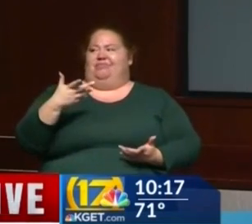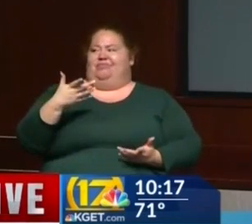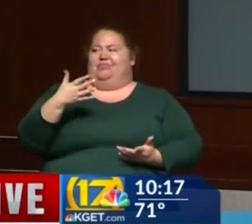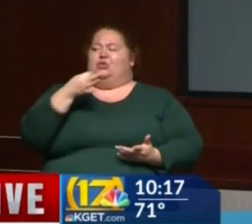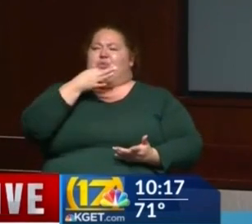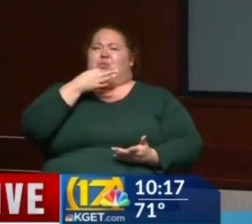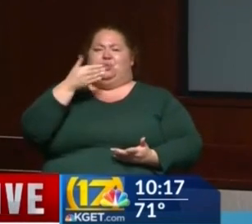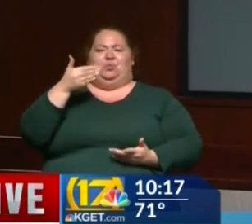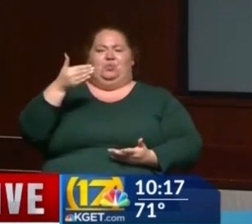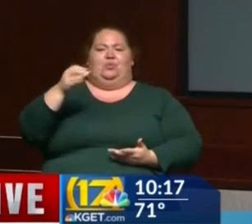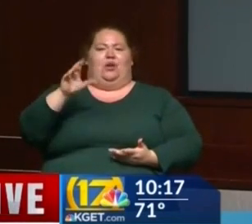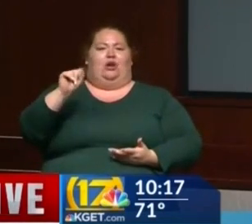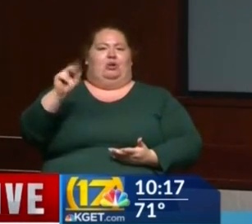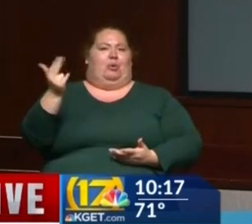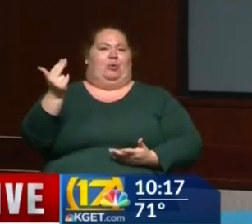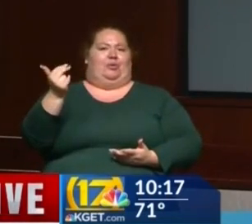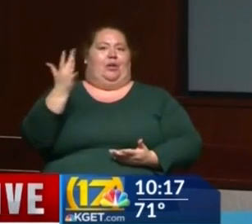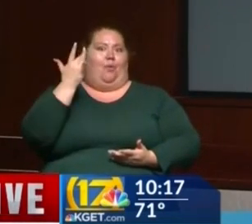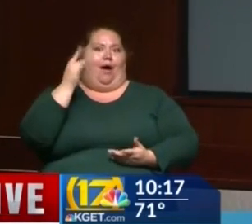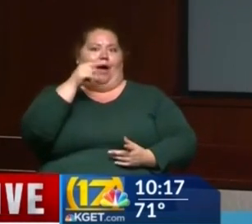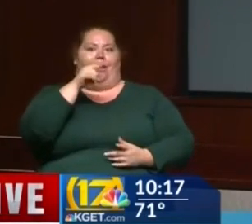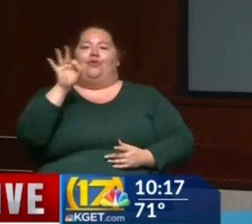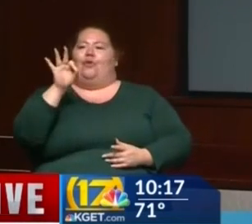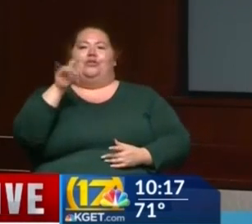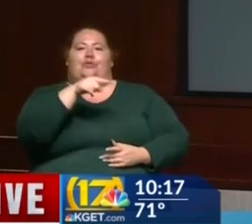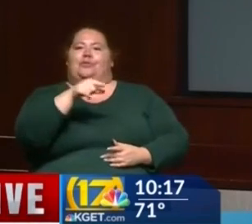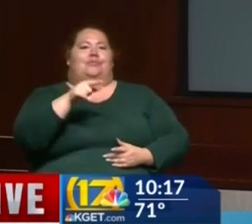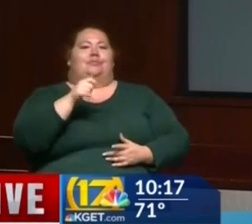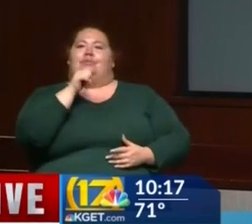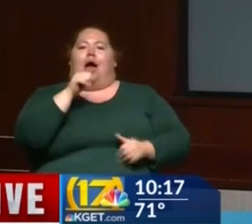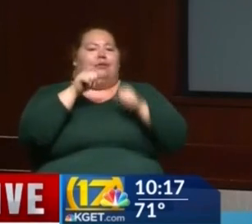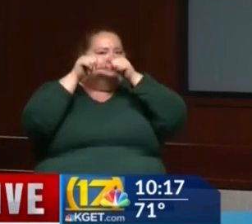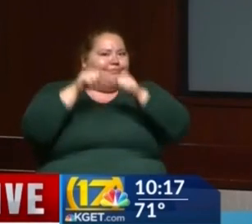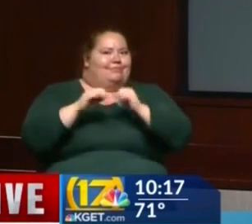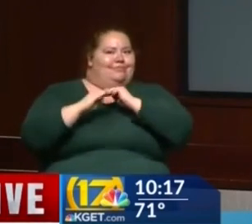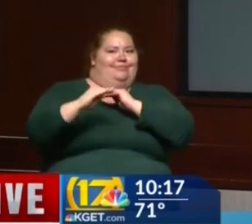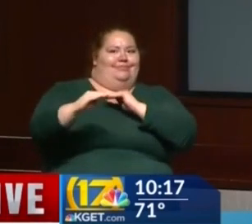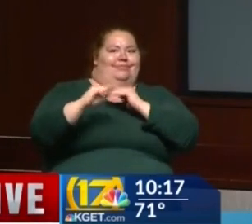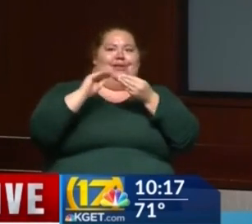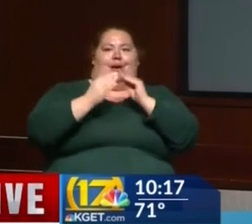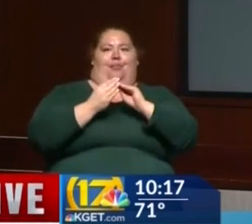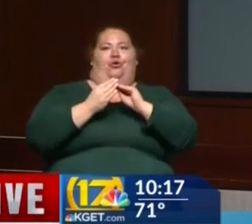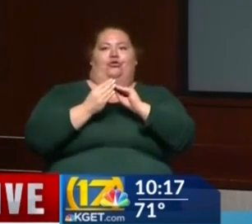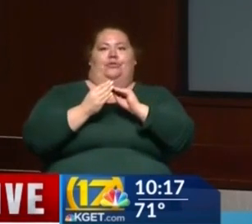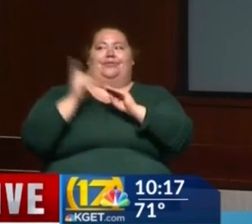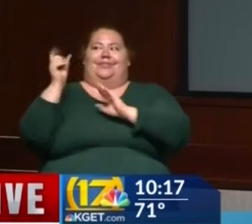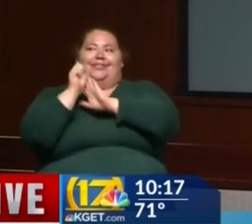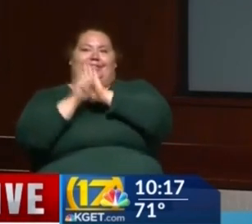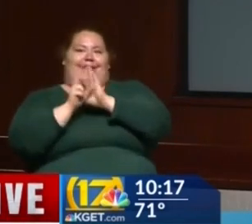THE LESS RESTRICTIVE IS POISED TO NOW MOVE BACK TO THE PURPLE